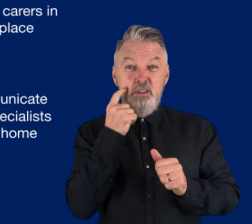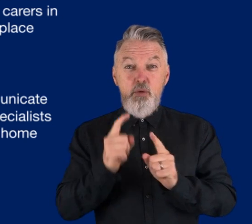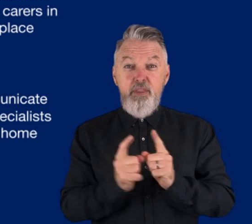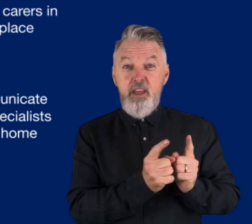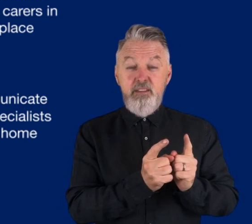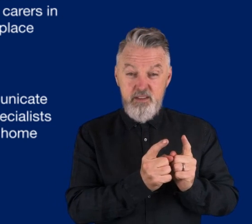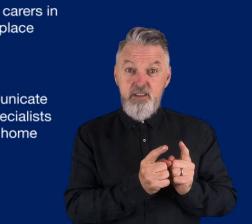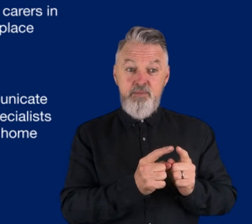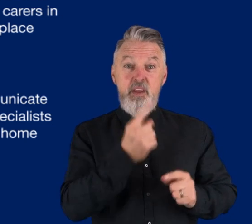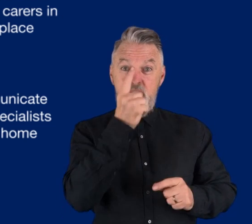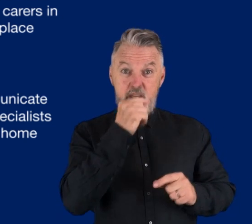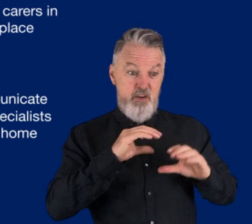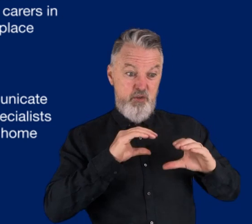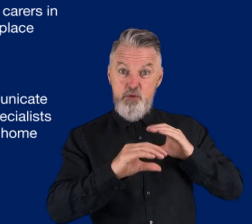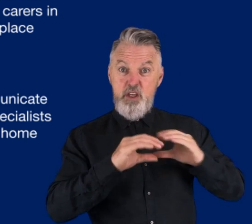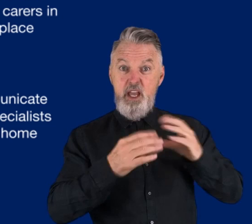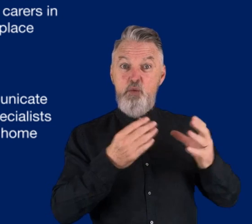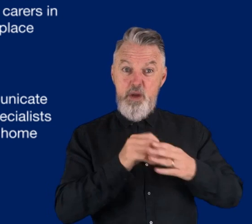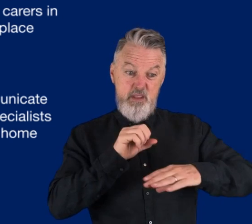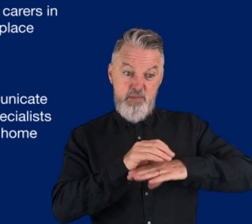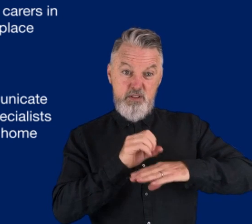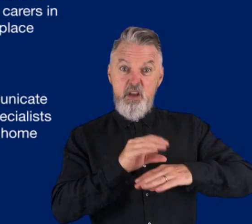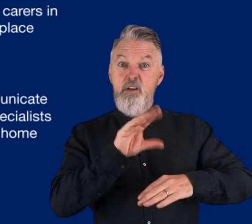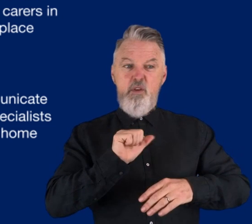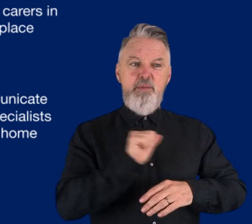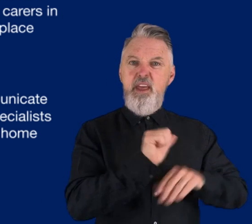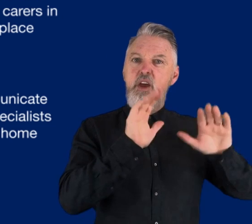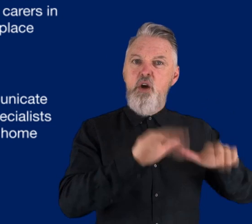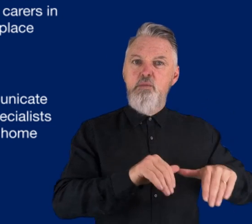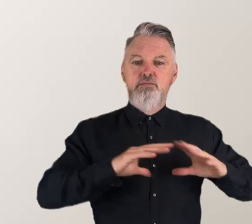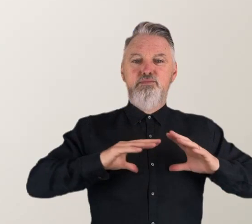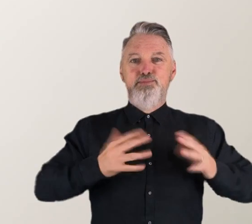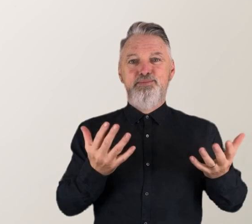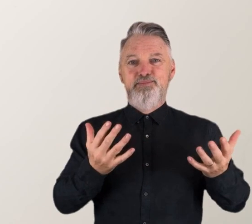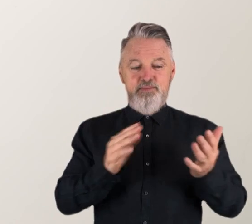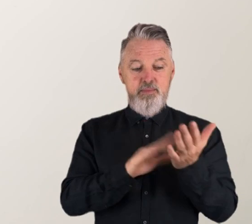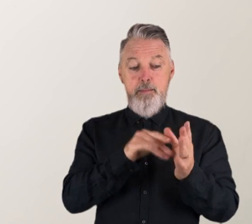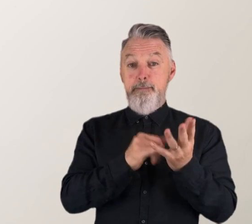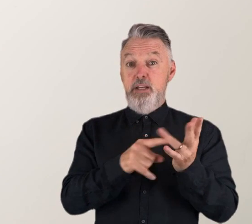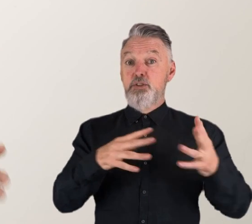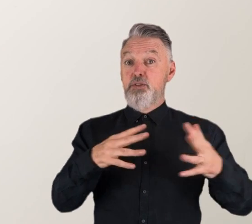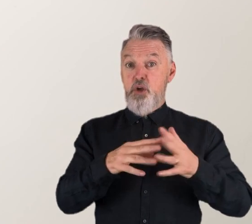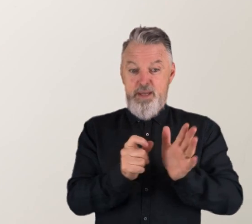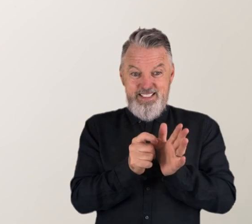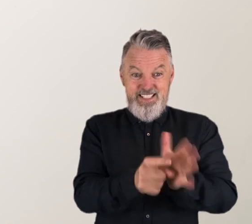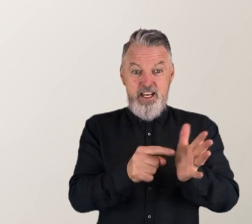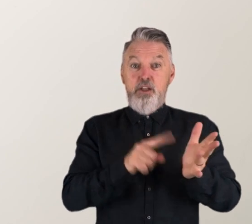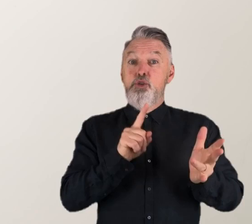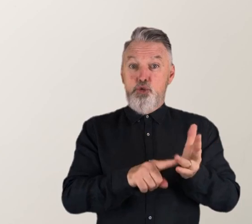users can communicate directly with specialists in the comfort of their home. Maslow is sold directly to the user on an annual subscription.